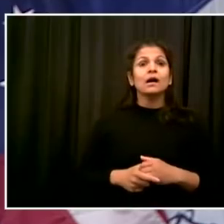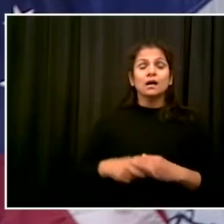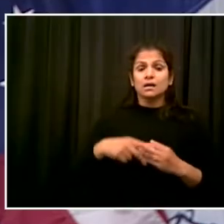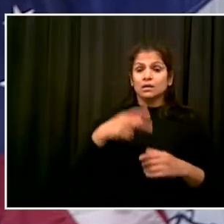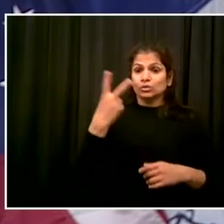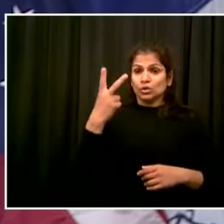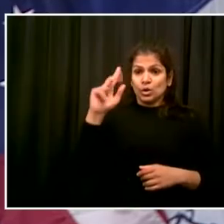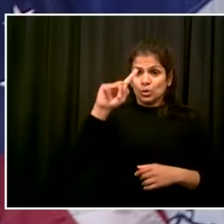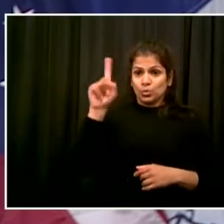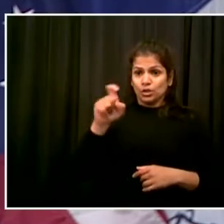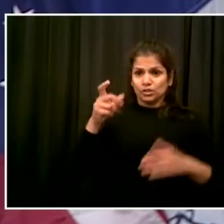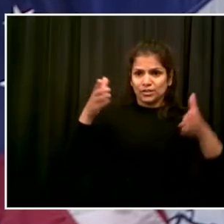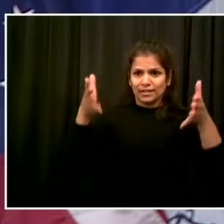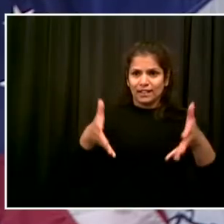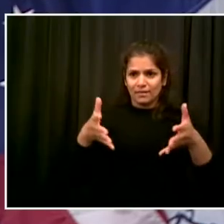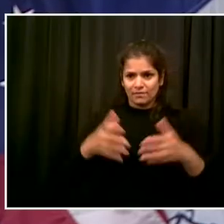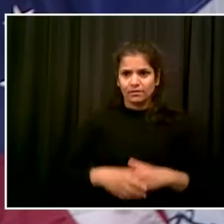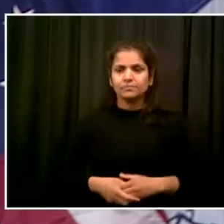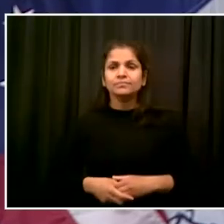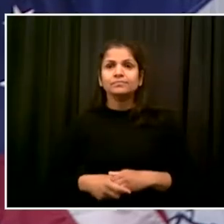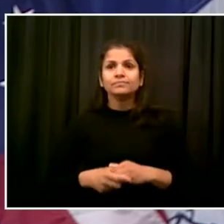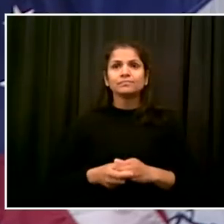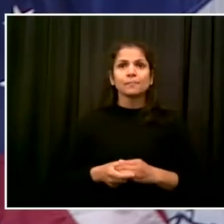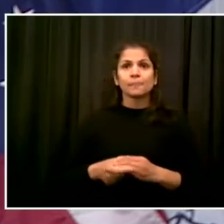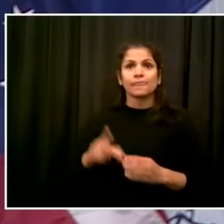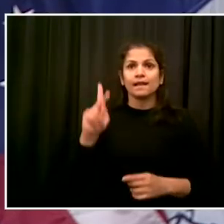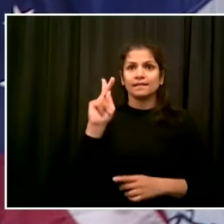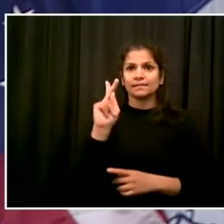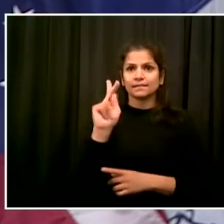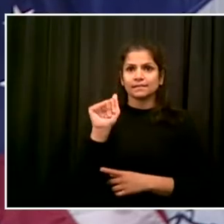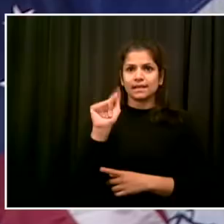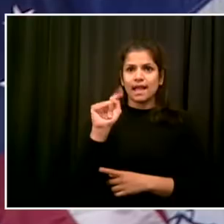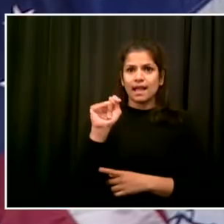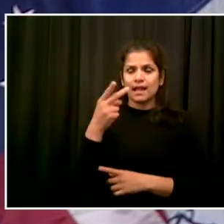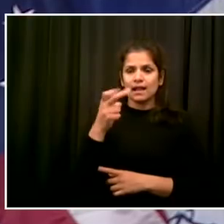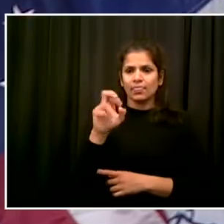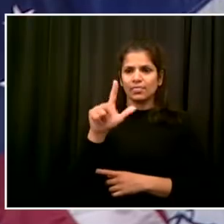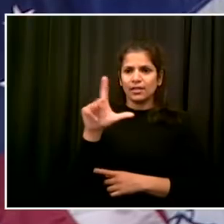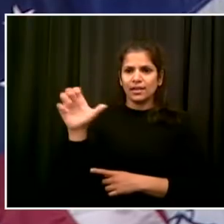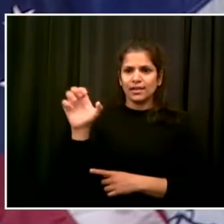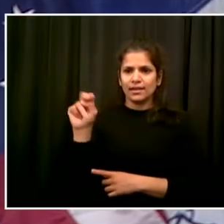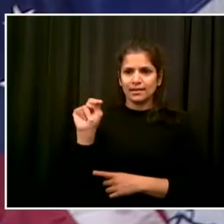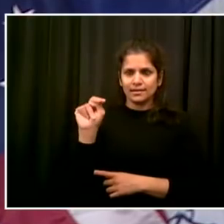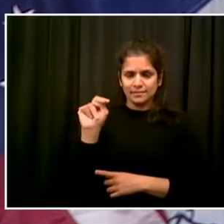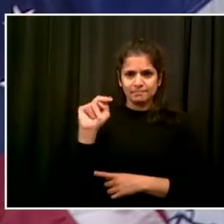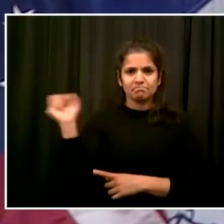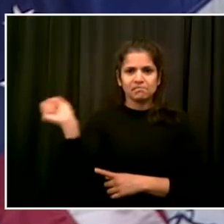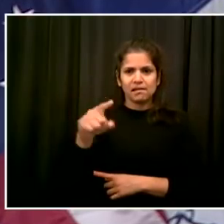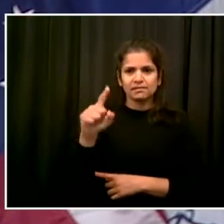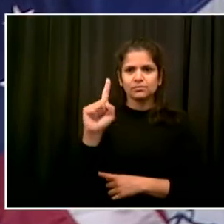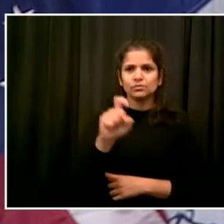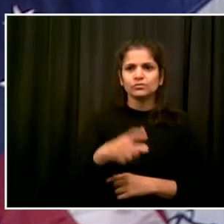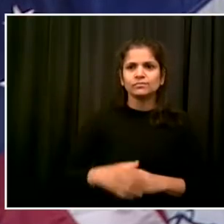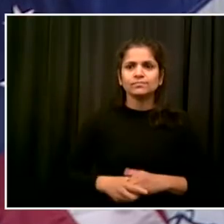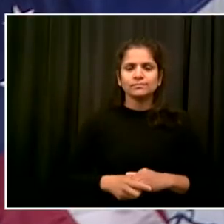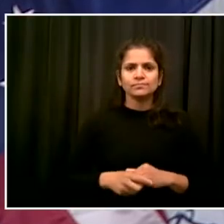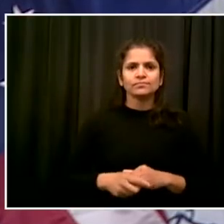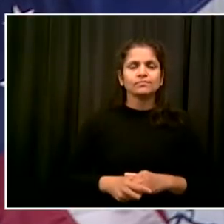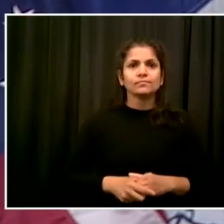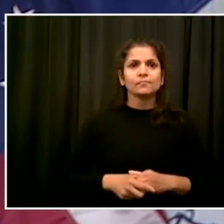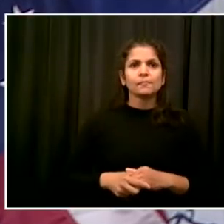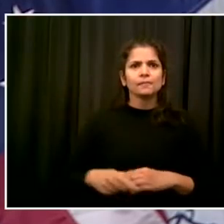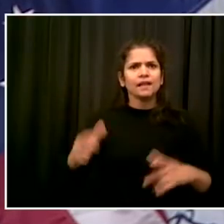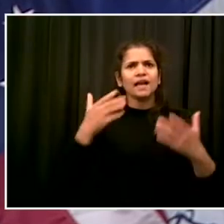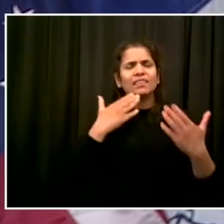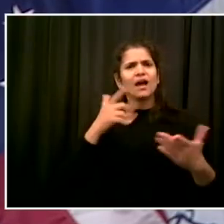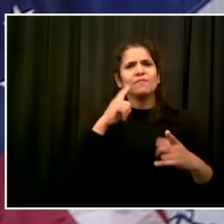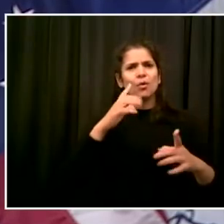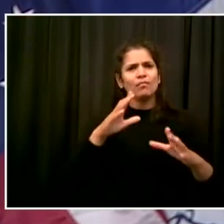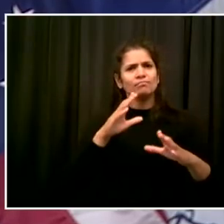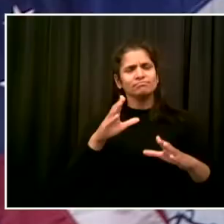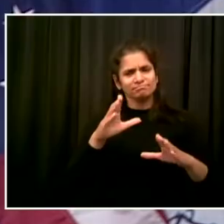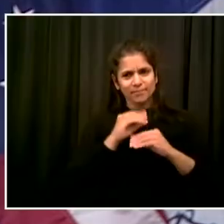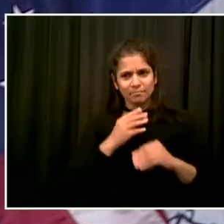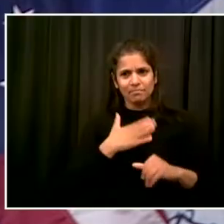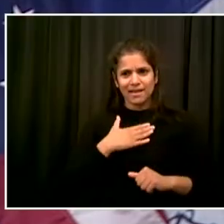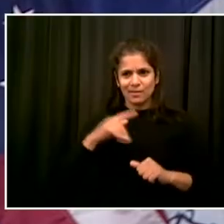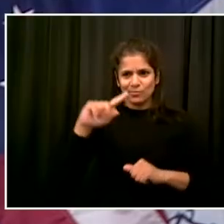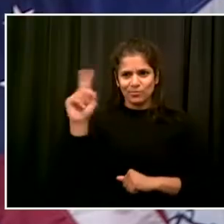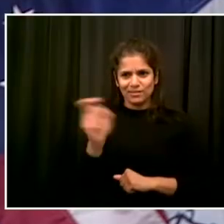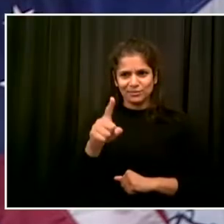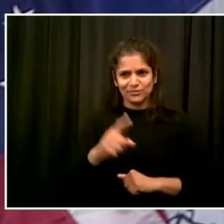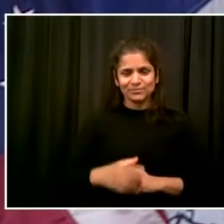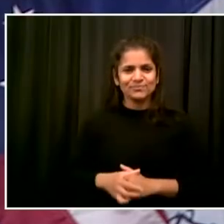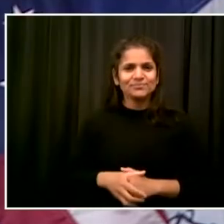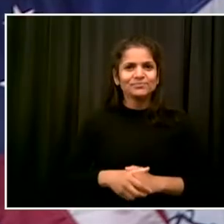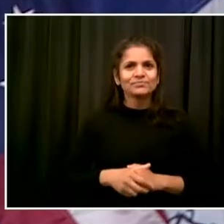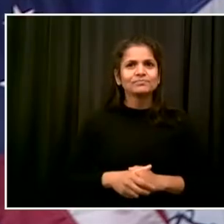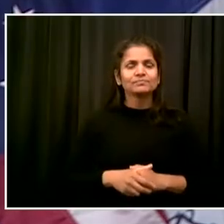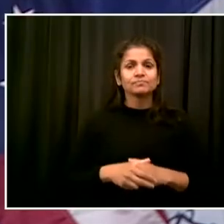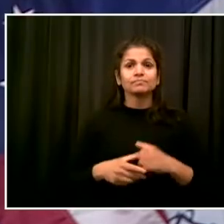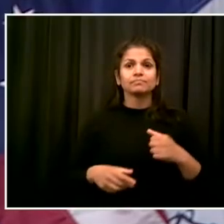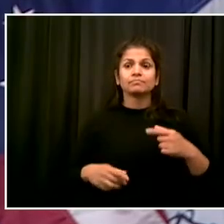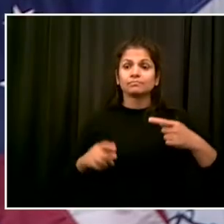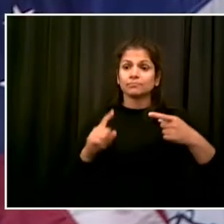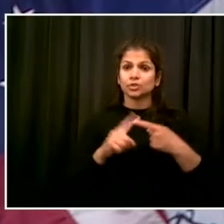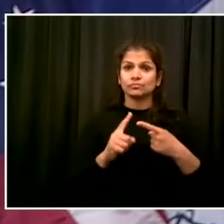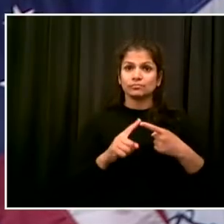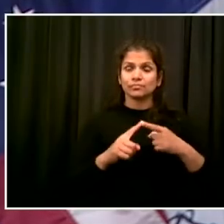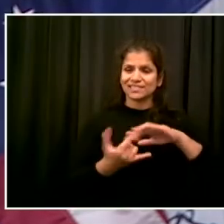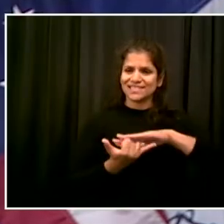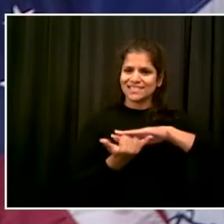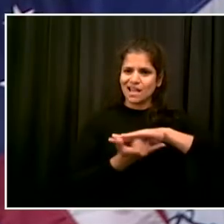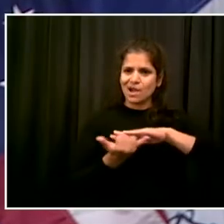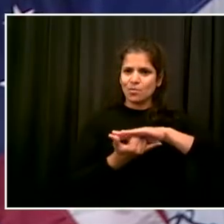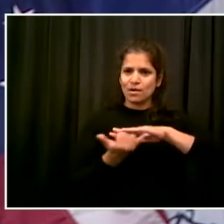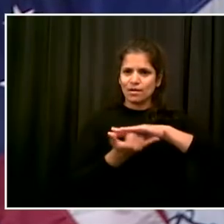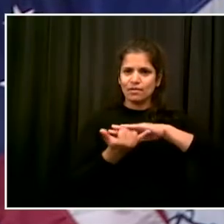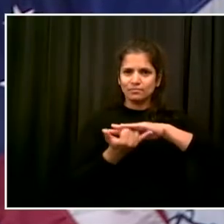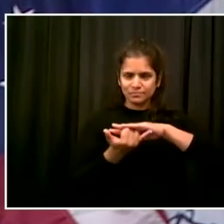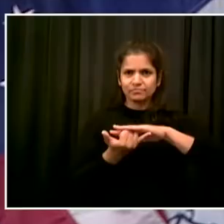DO THIS RIGHT.